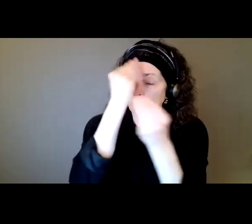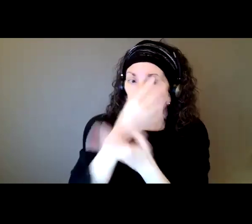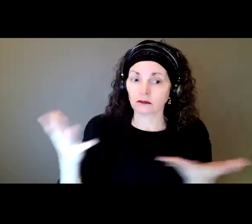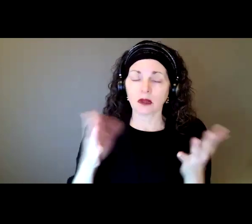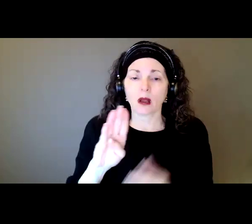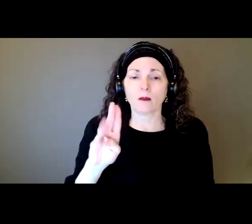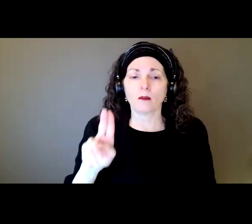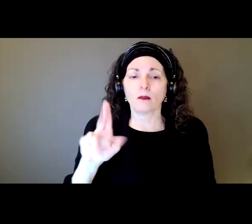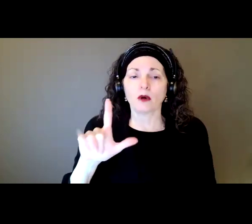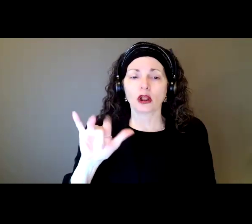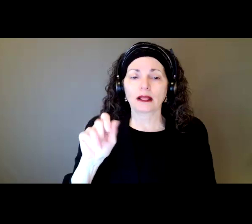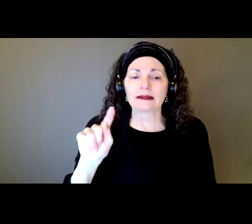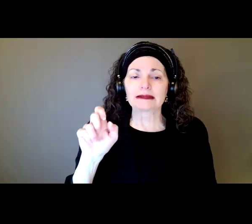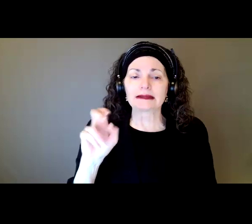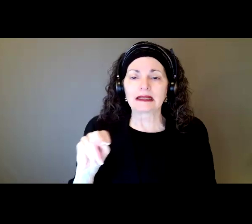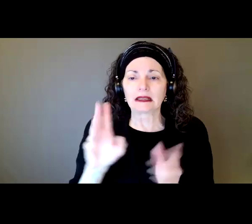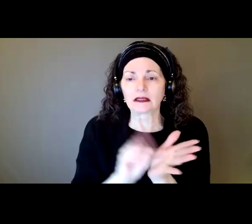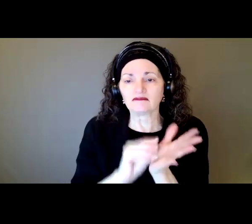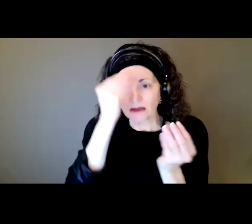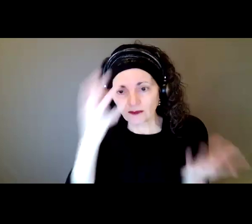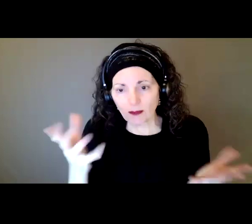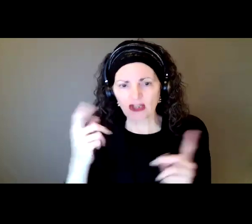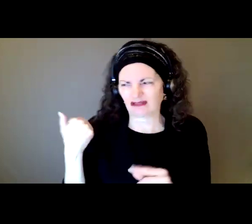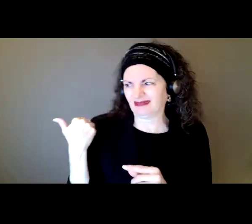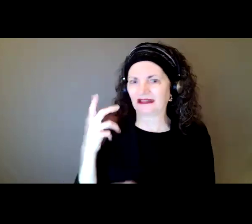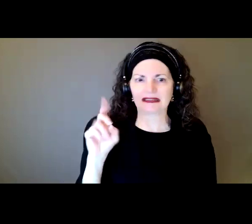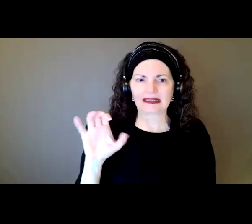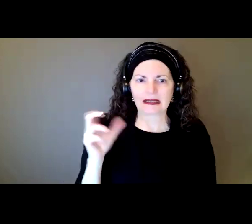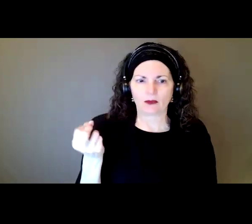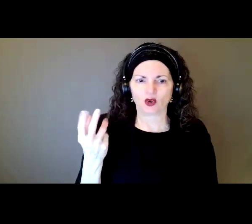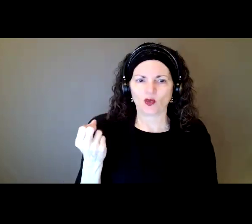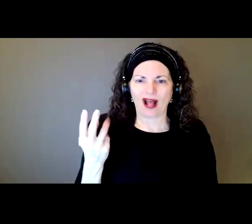in December, December 12, as a matter of fact, talking about the use